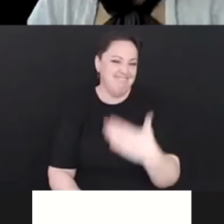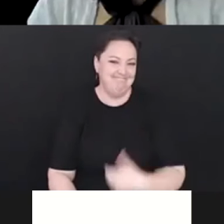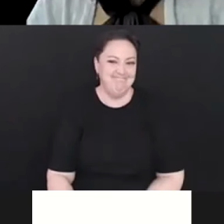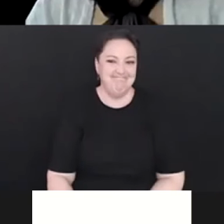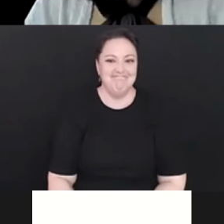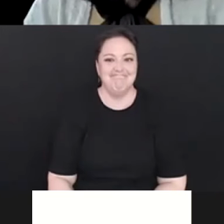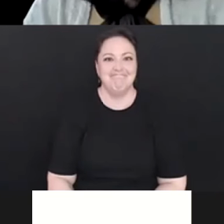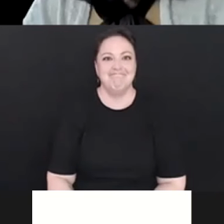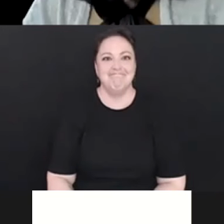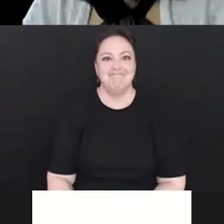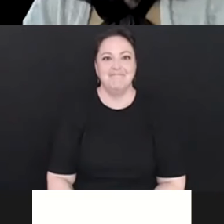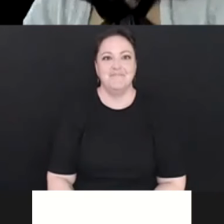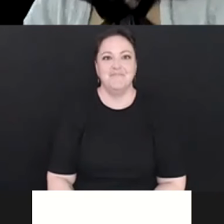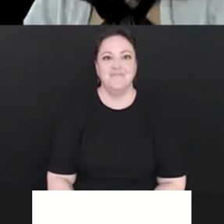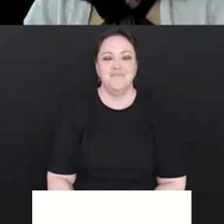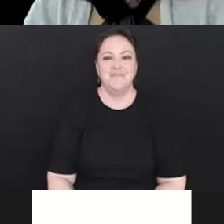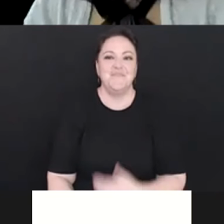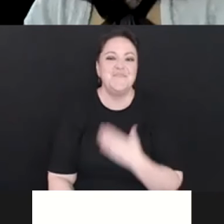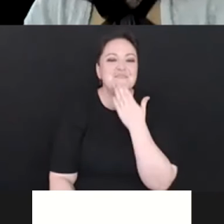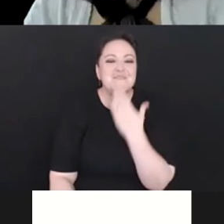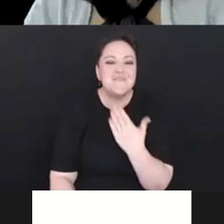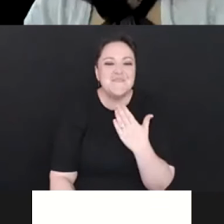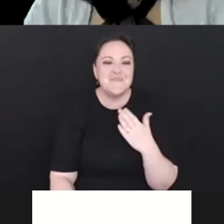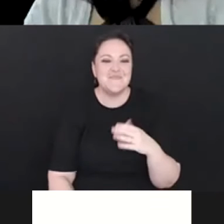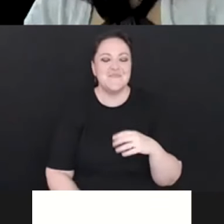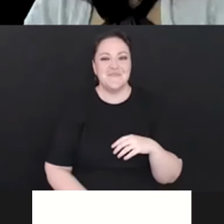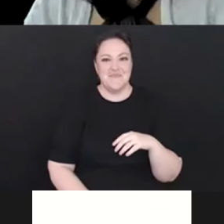Sabine: This is Sabine. Thanks, Missy, for sharing that and Erin for your really